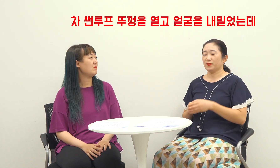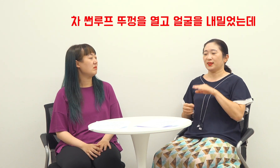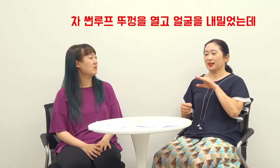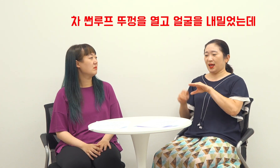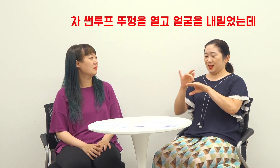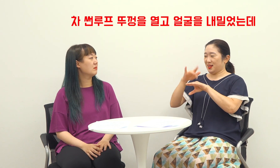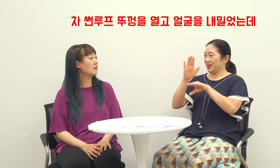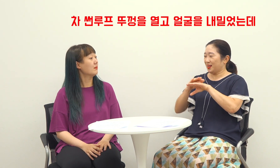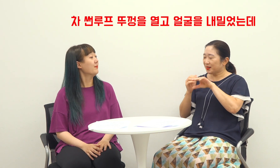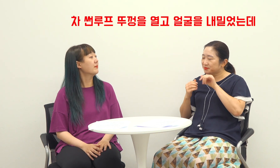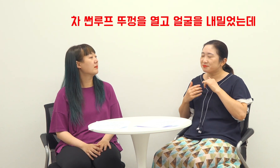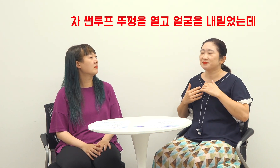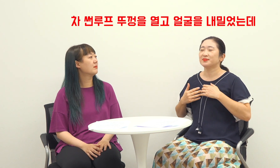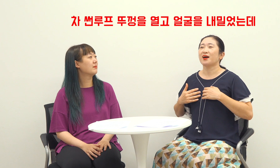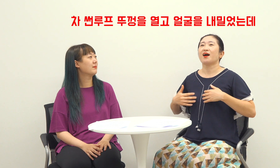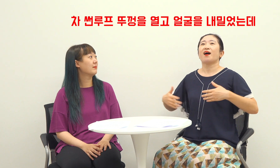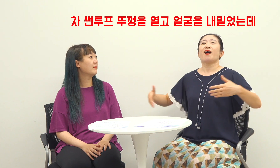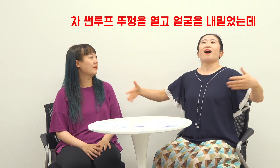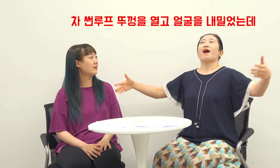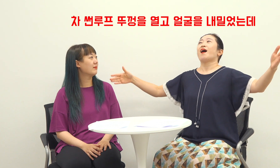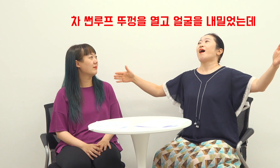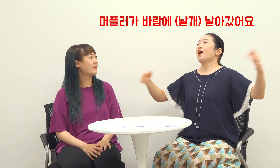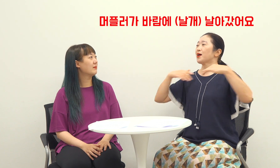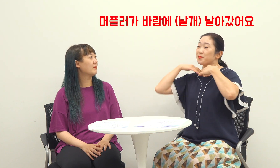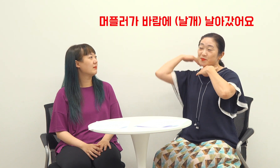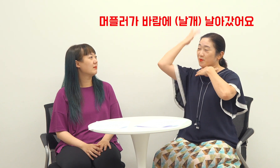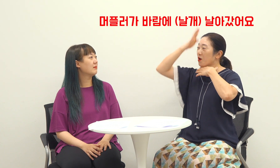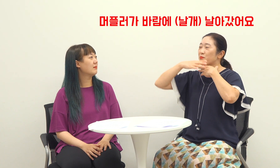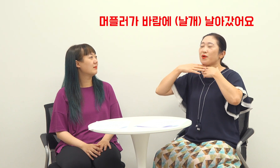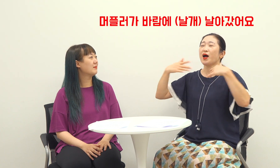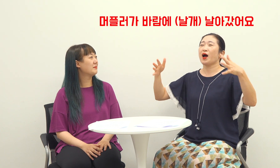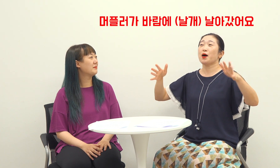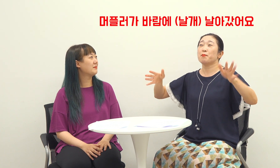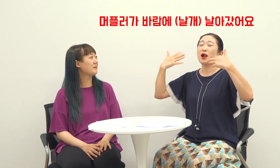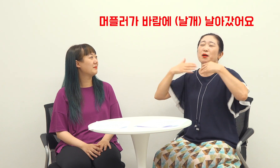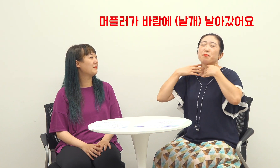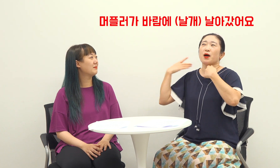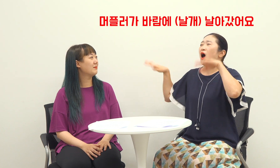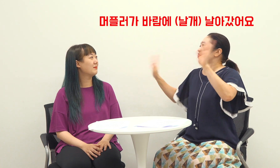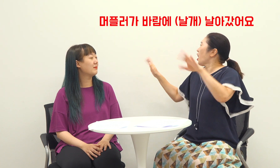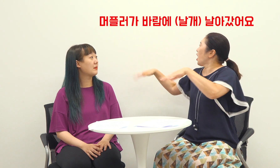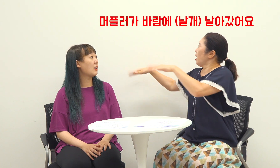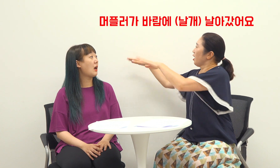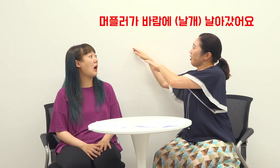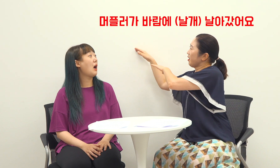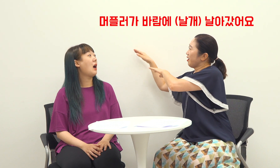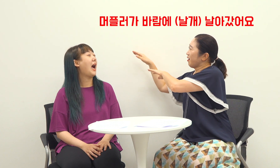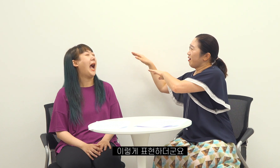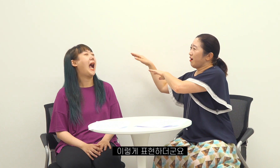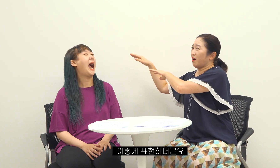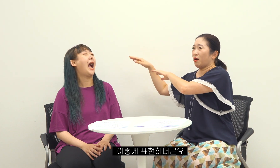“I opened the car sunroof lid and showed my face, but the muffler was blown away by the wind.”